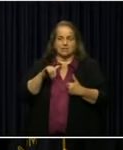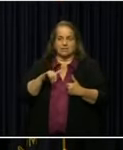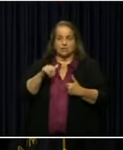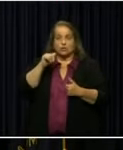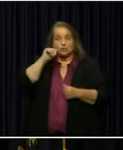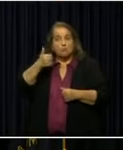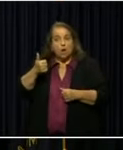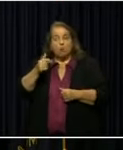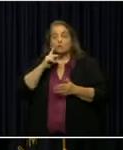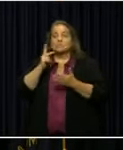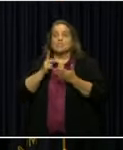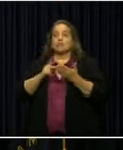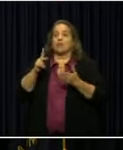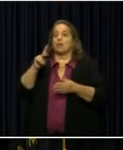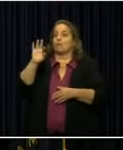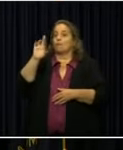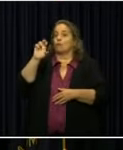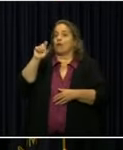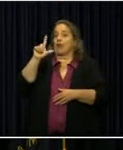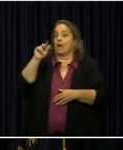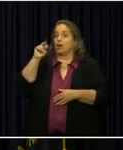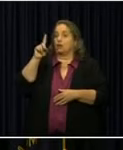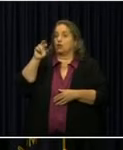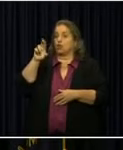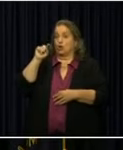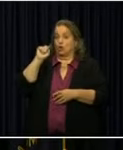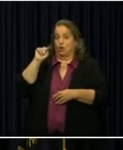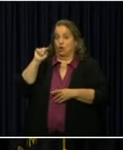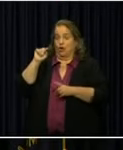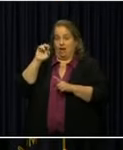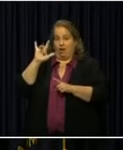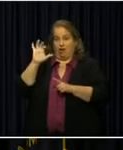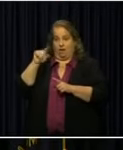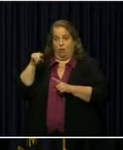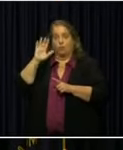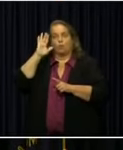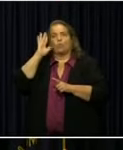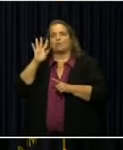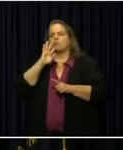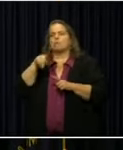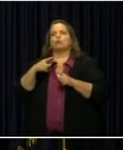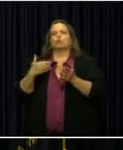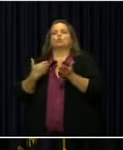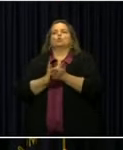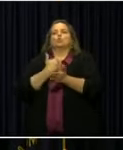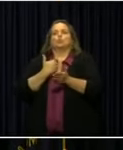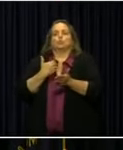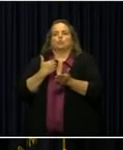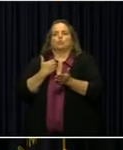BELIEVE ARE JUST LOOKING ULTIMATELY TO DO THE RIGHT THING, AND I BELIEVE OUR